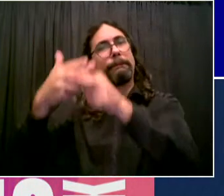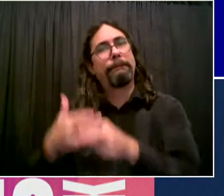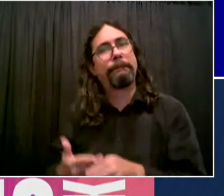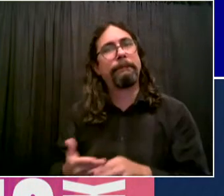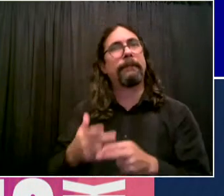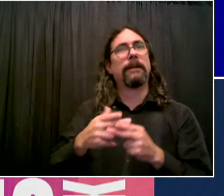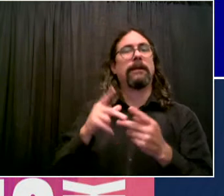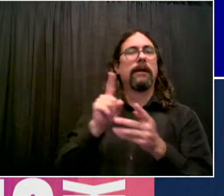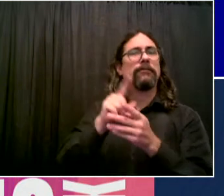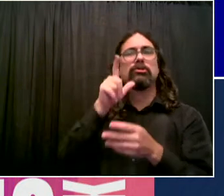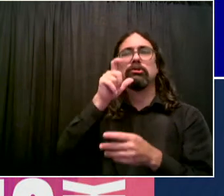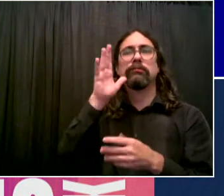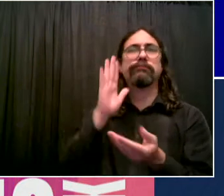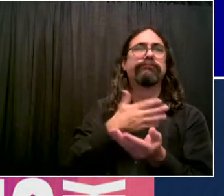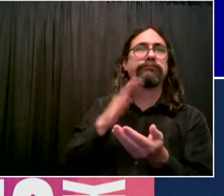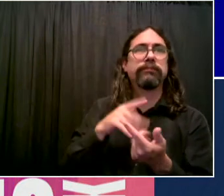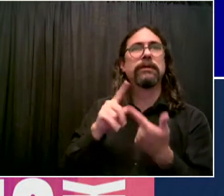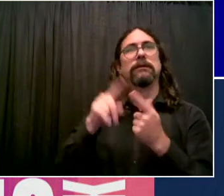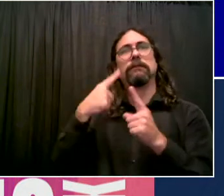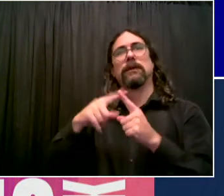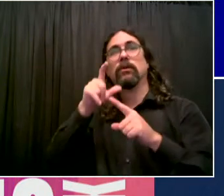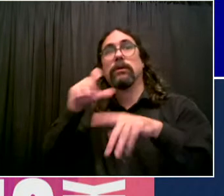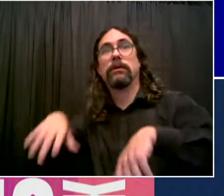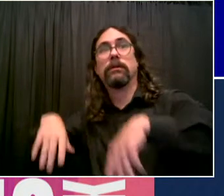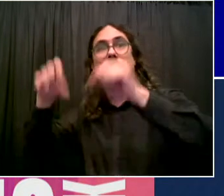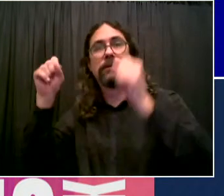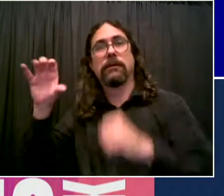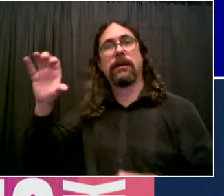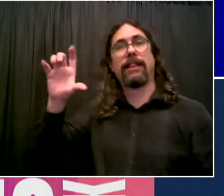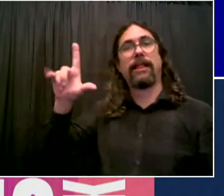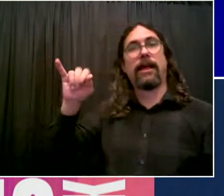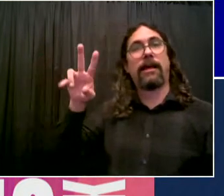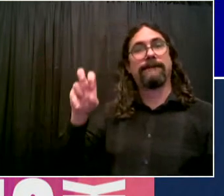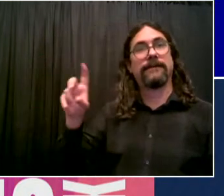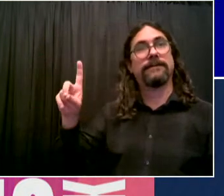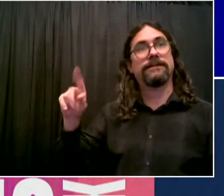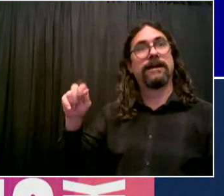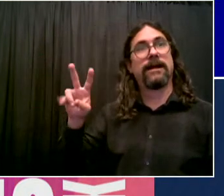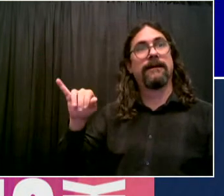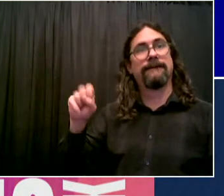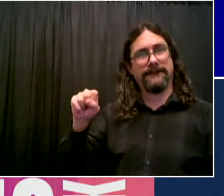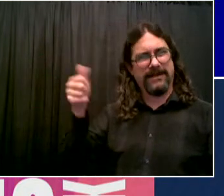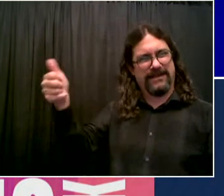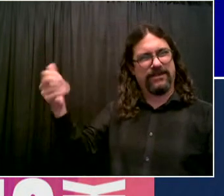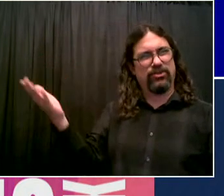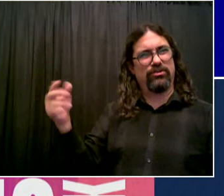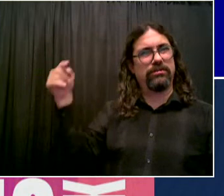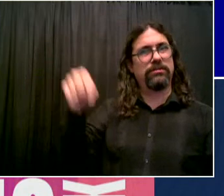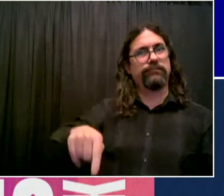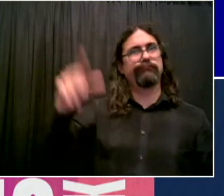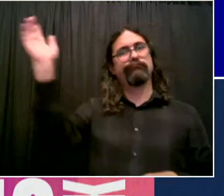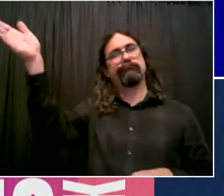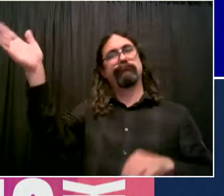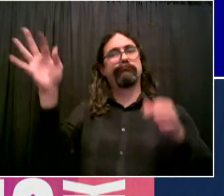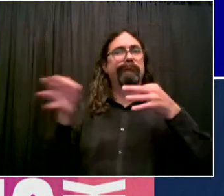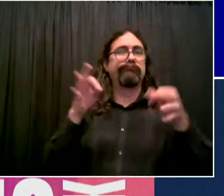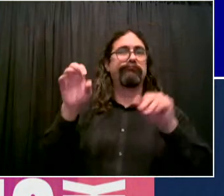WE HAD NEW YORK CITY ZONE, BROOKLN YZONE, CLIVE DAVIS TO